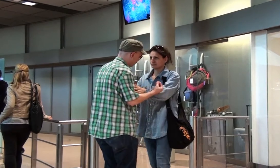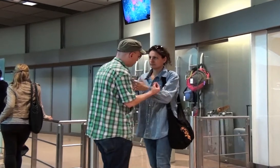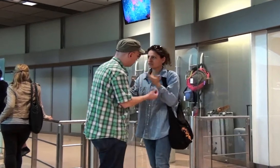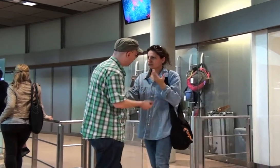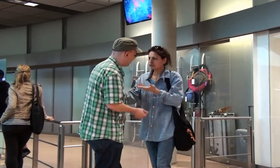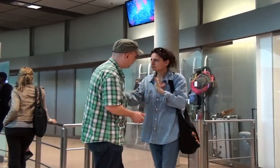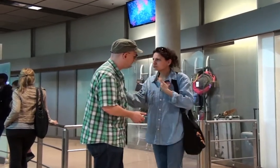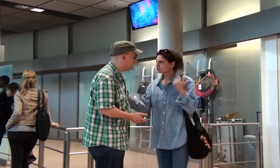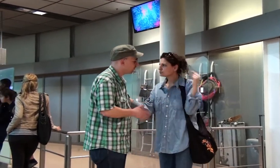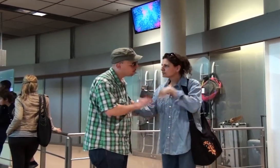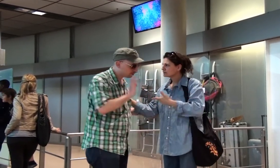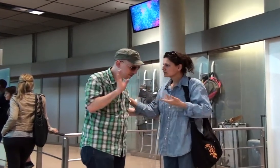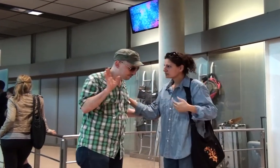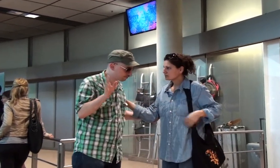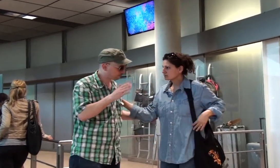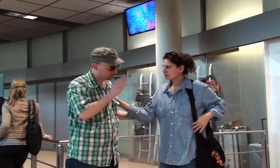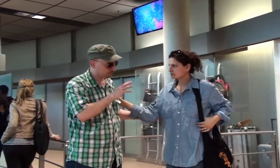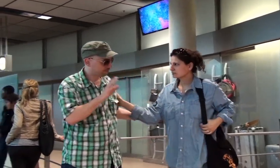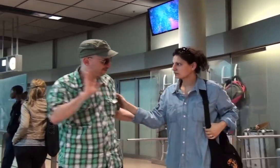Why you wanted me to come? - Let's visit to dad.